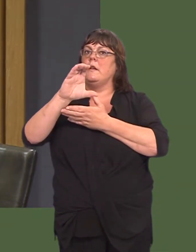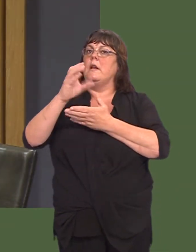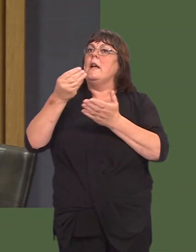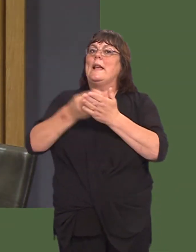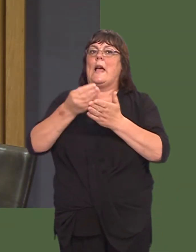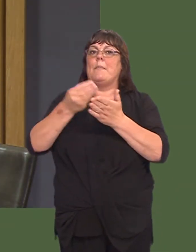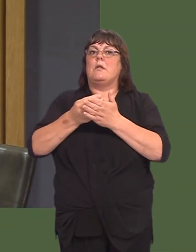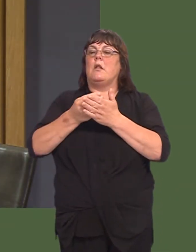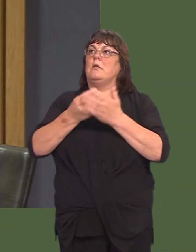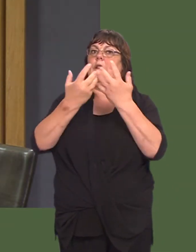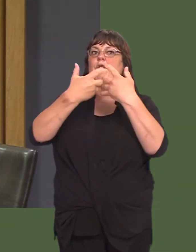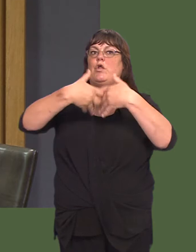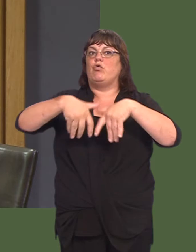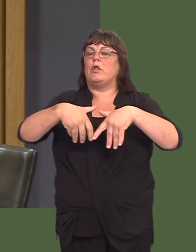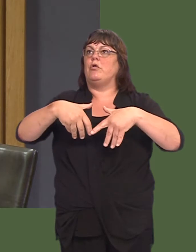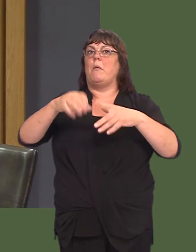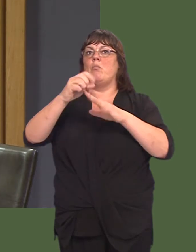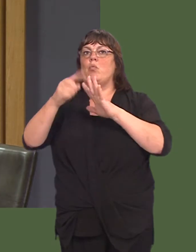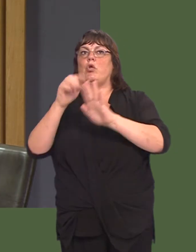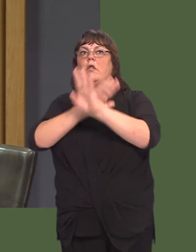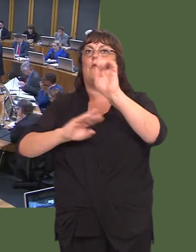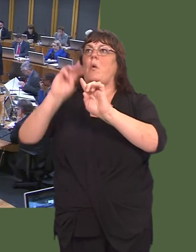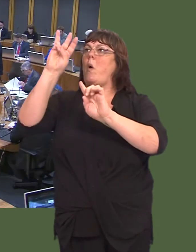OAQ(5)0600(FM) Carwyn Jones: At the heart of our approach